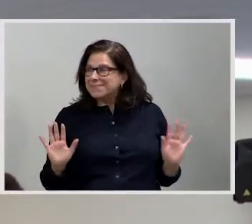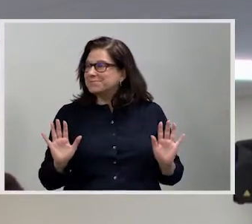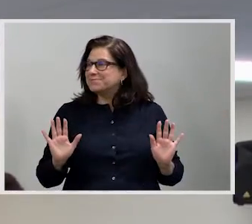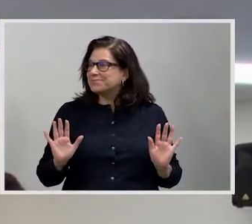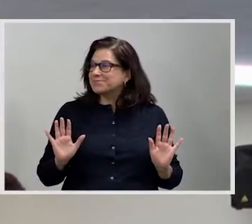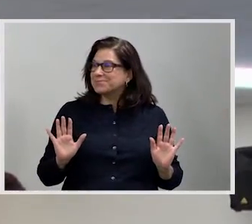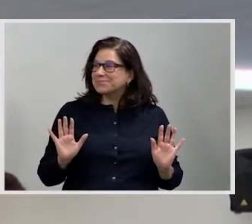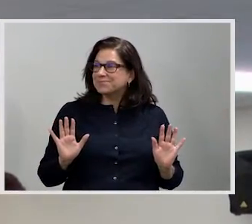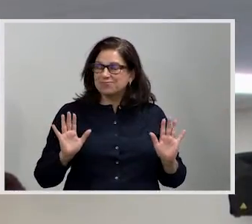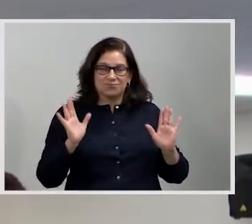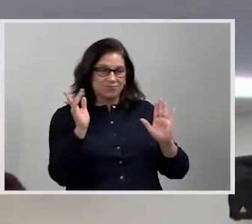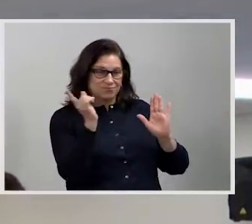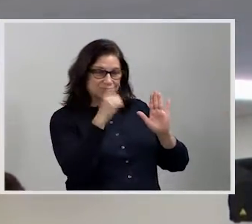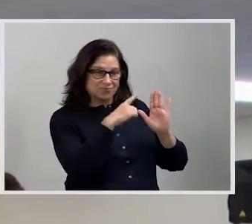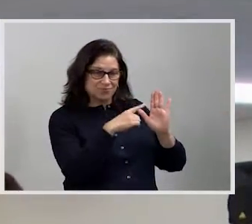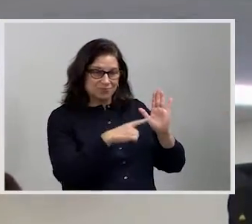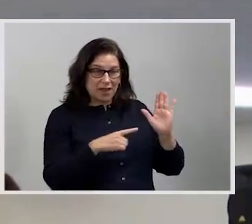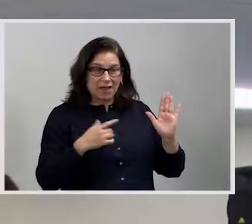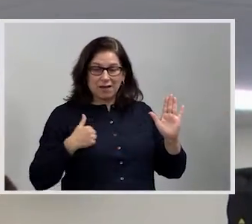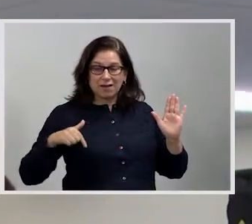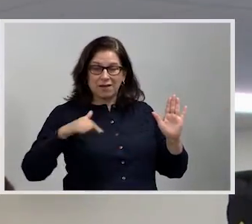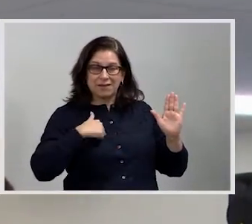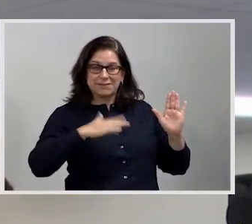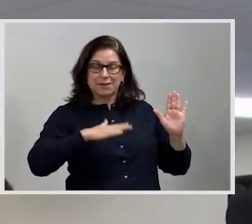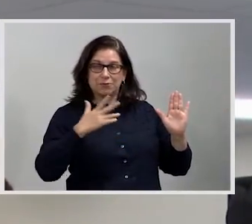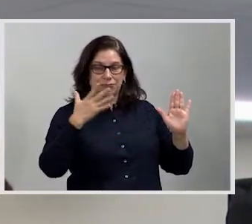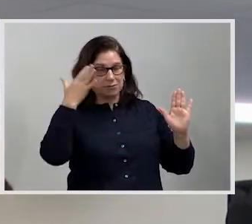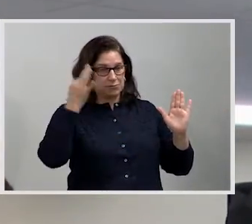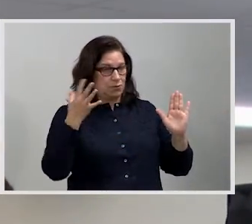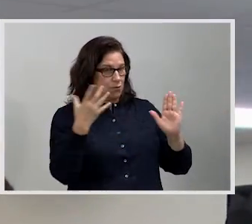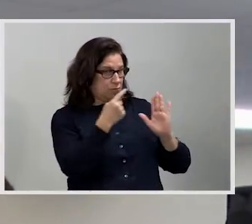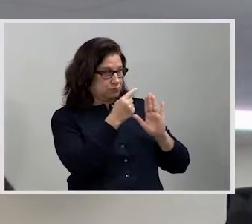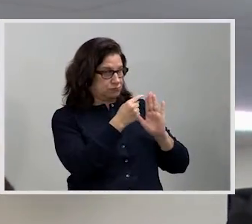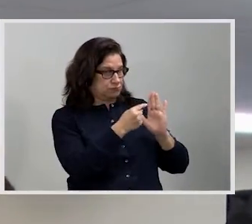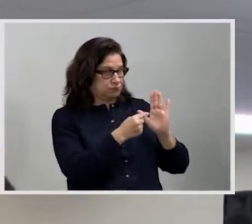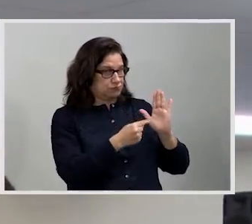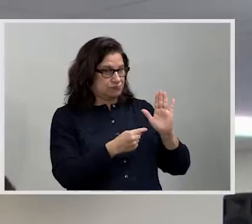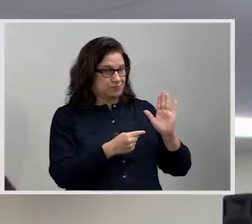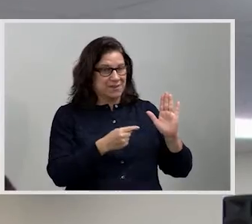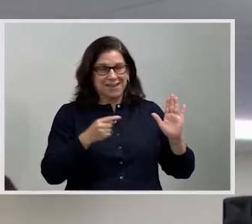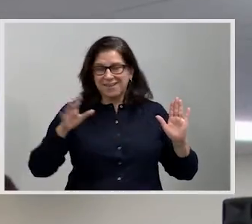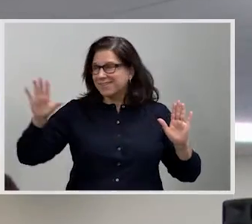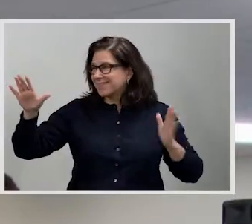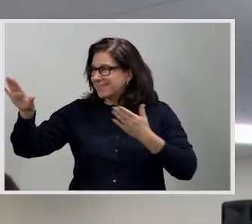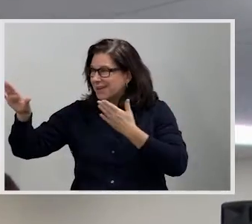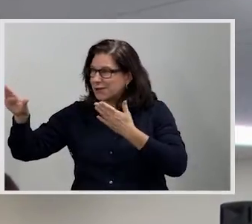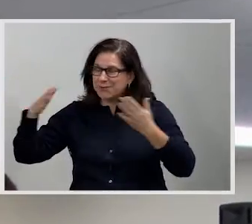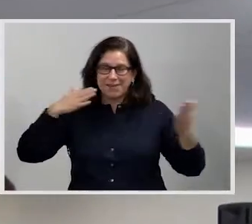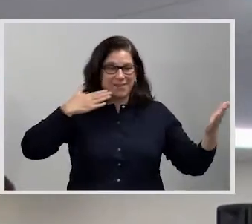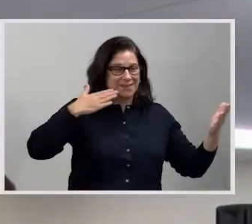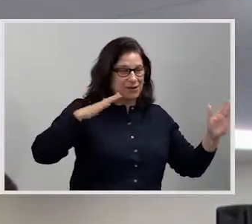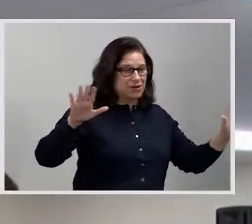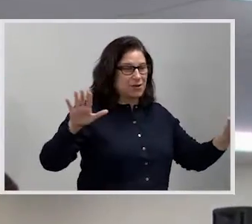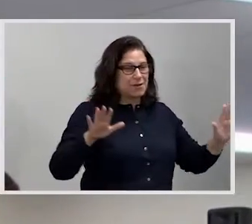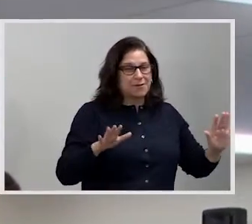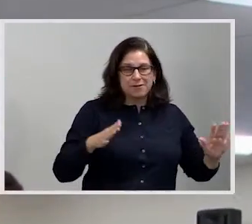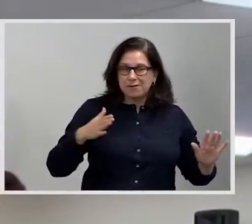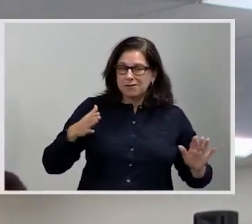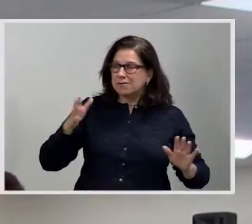THANK YOU, THANK YOU. TELL US YOUR NAME AND WHAT WARD YOU LIVE IN.